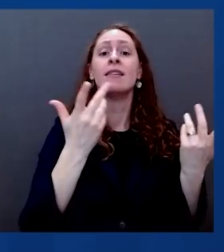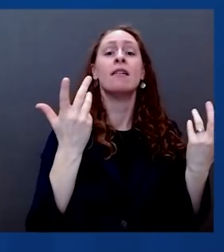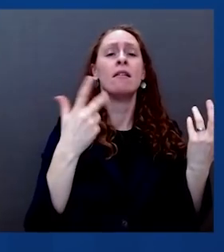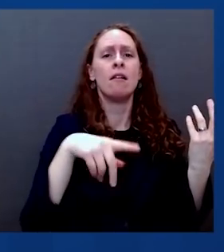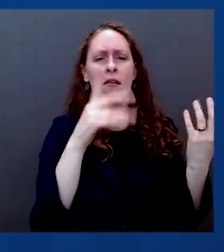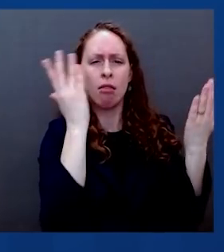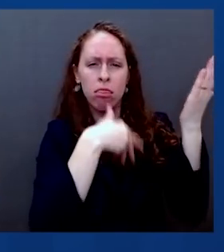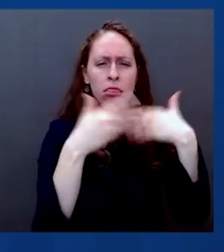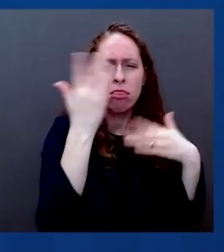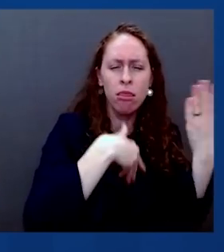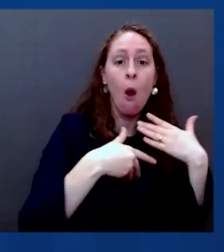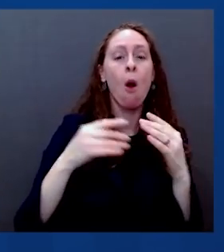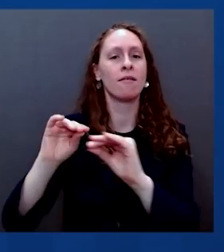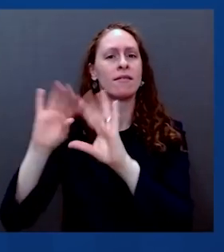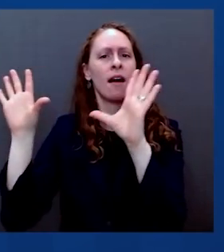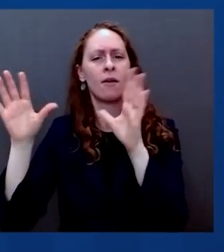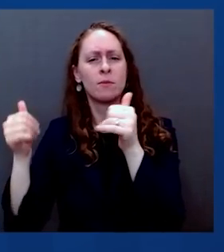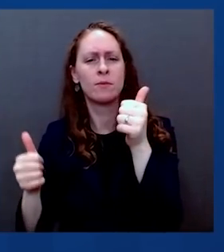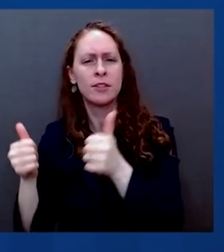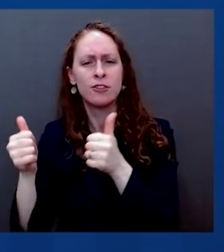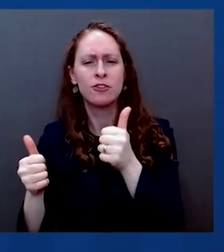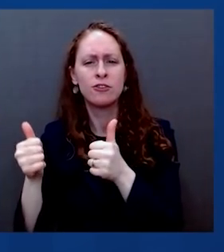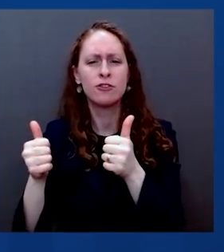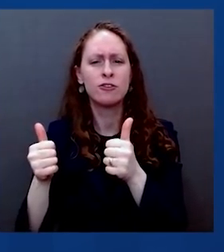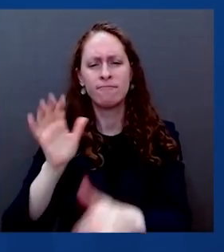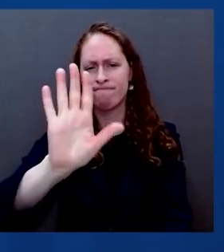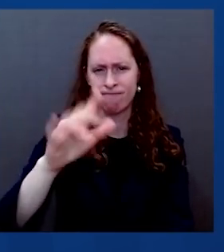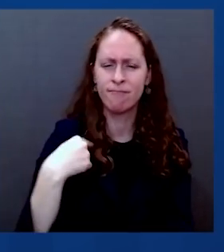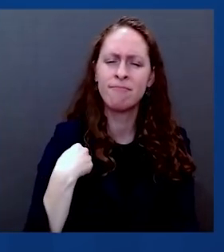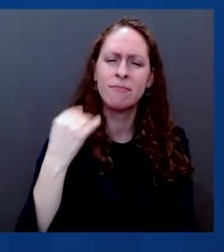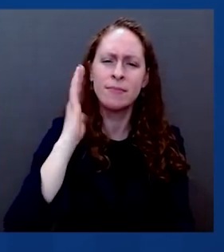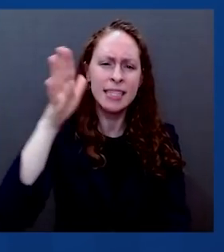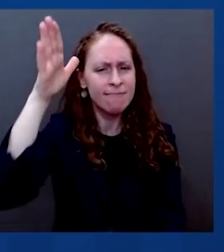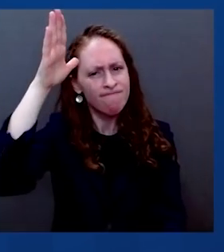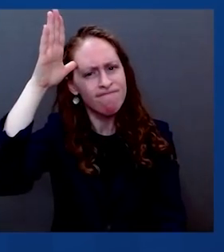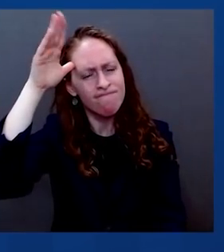our democracy against all enemies -- foreign and, yes, domestic.